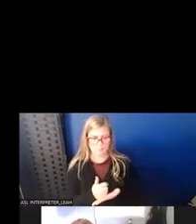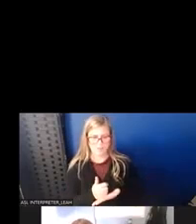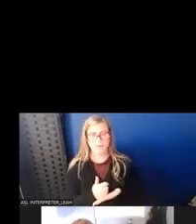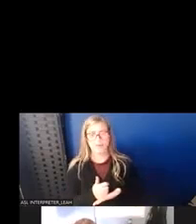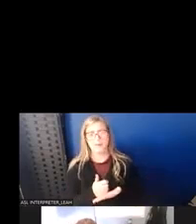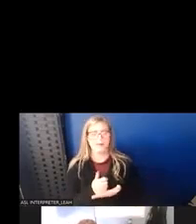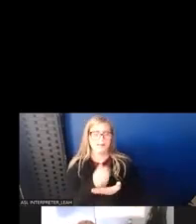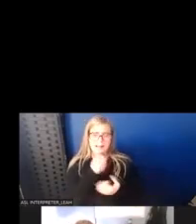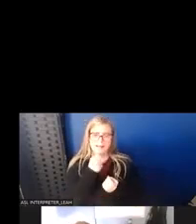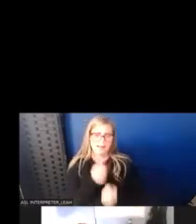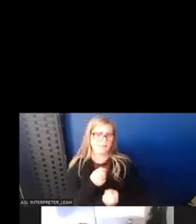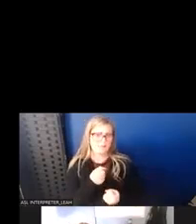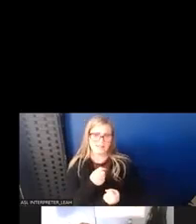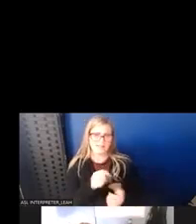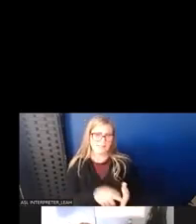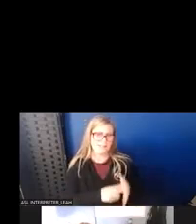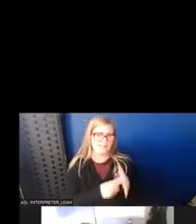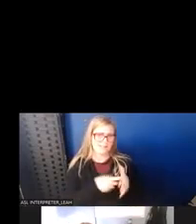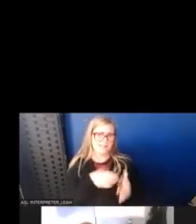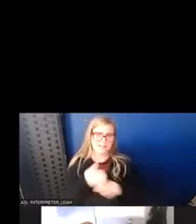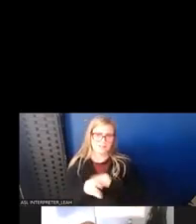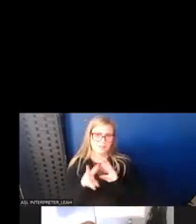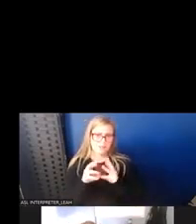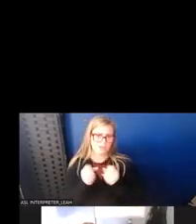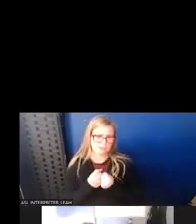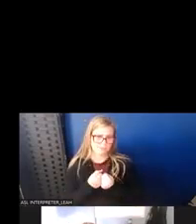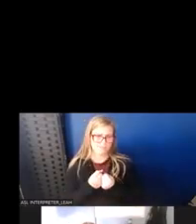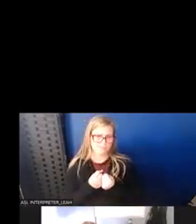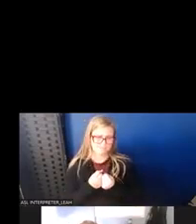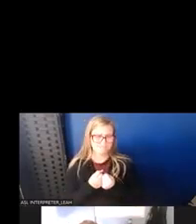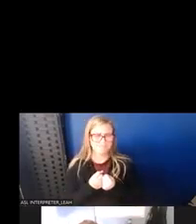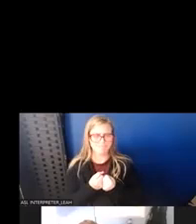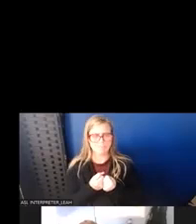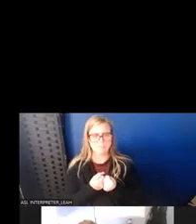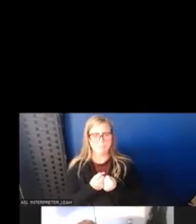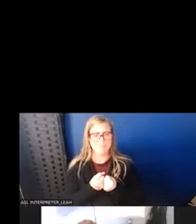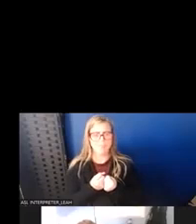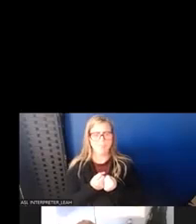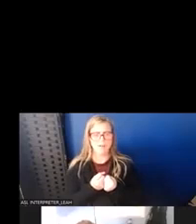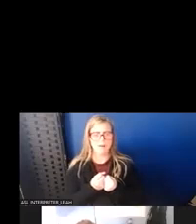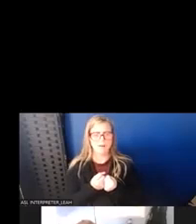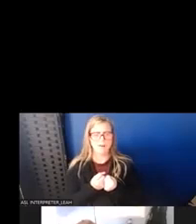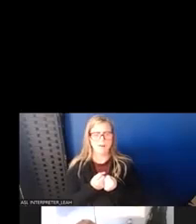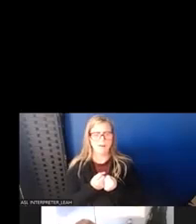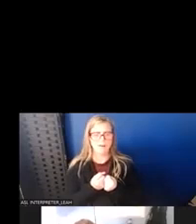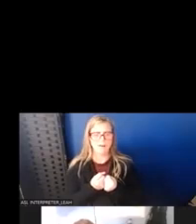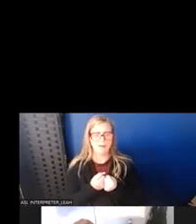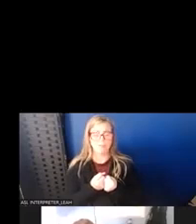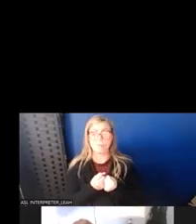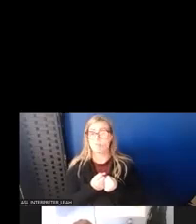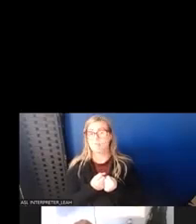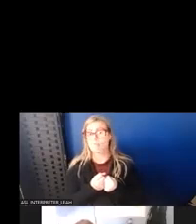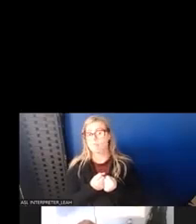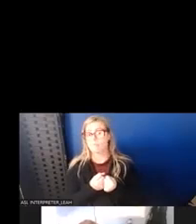workshop, still not entirely confident. If it would be at you know, that something that they would be